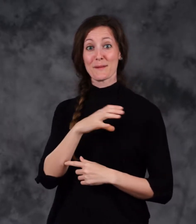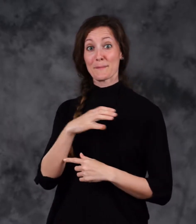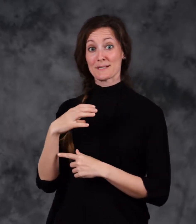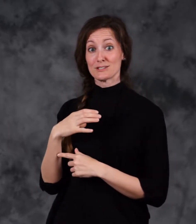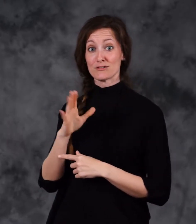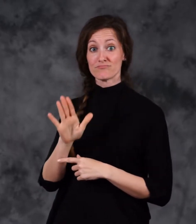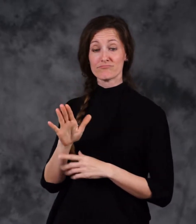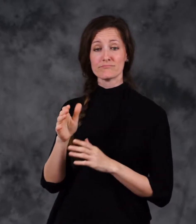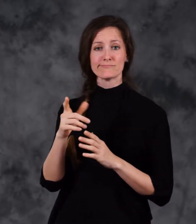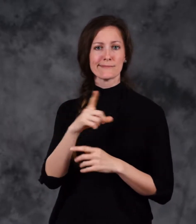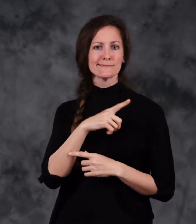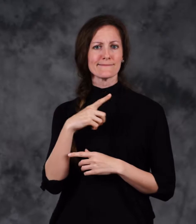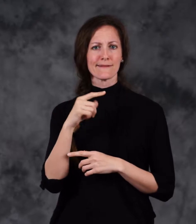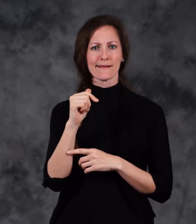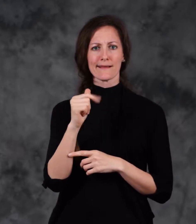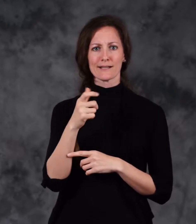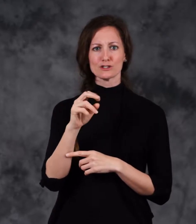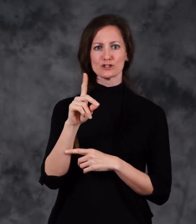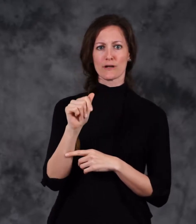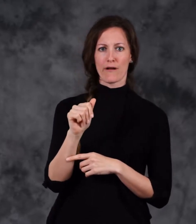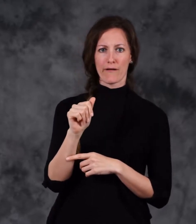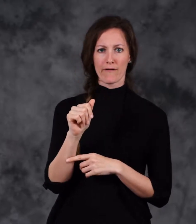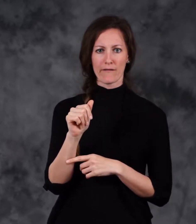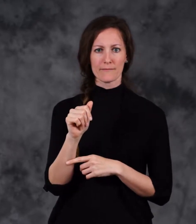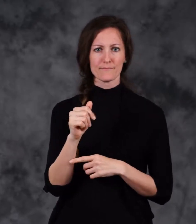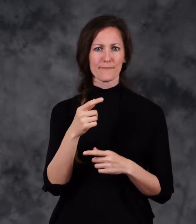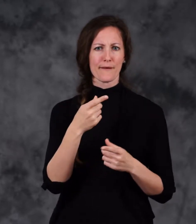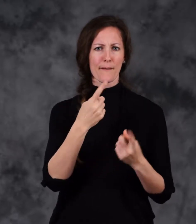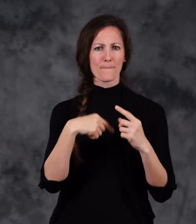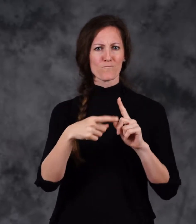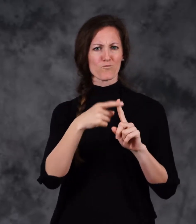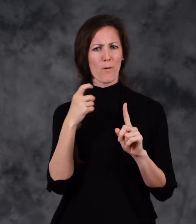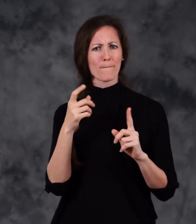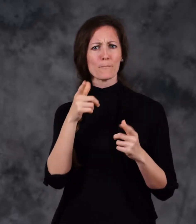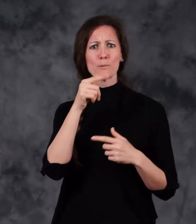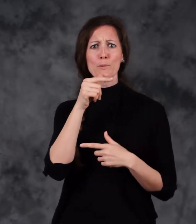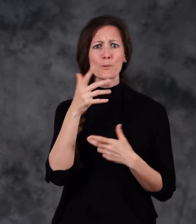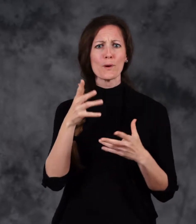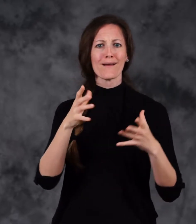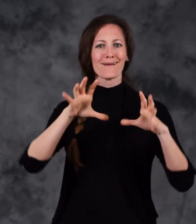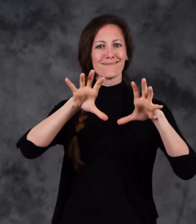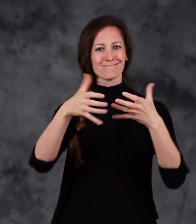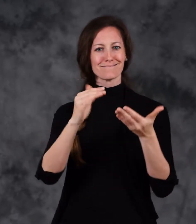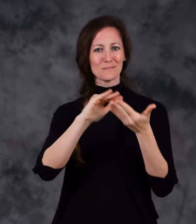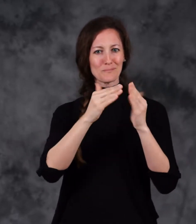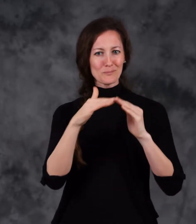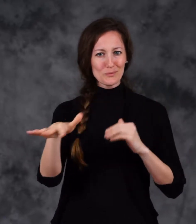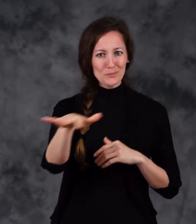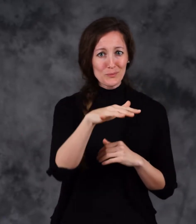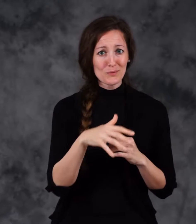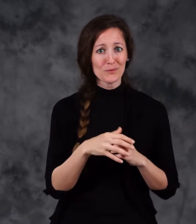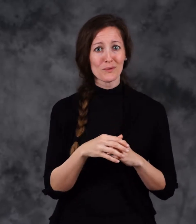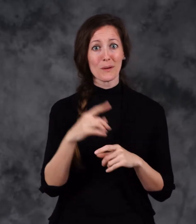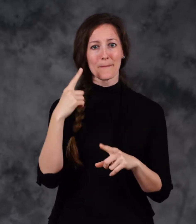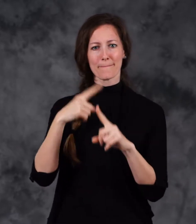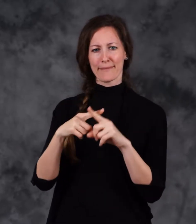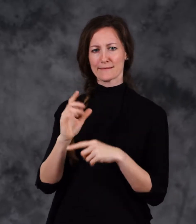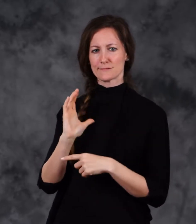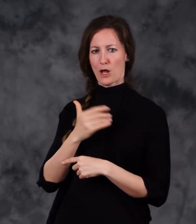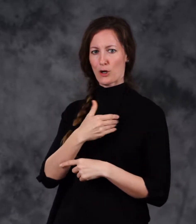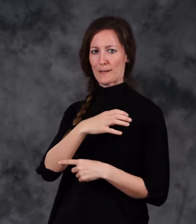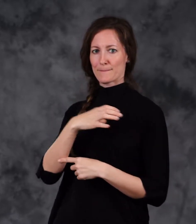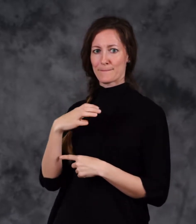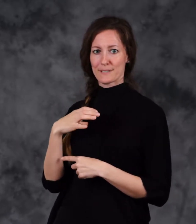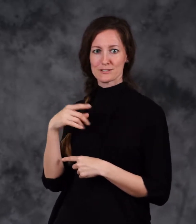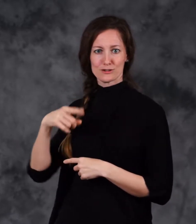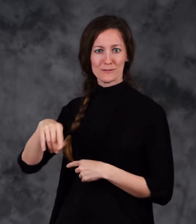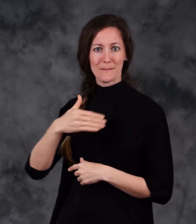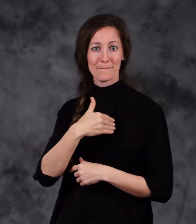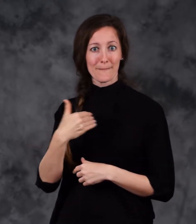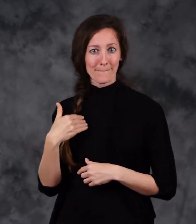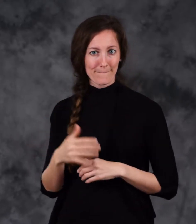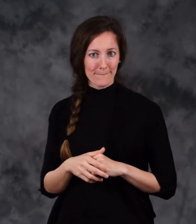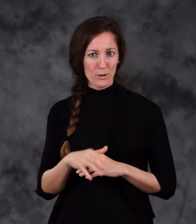The Commission’s legislative agenda comes from the community and is set by commission members.